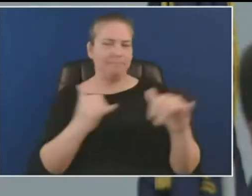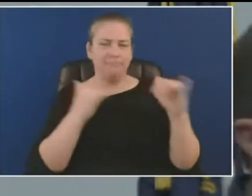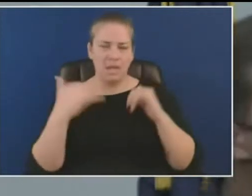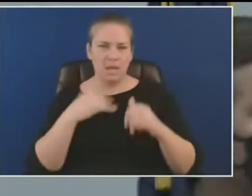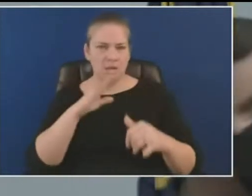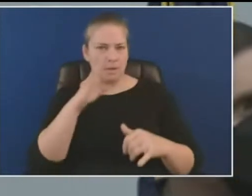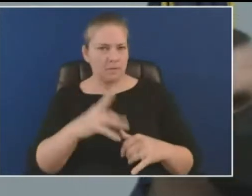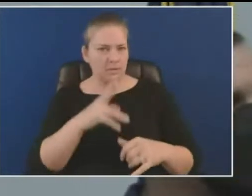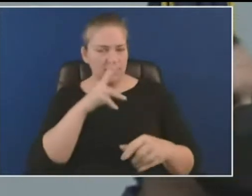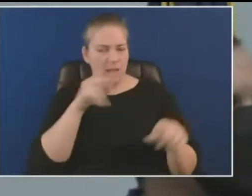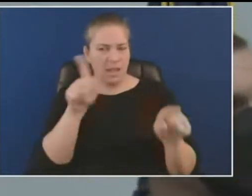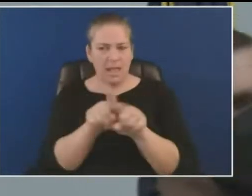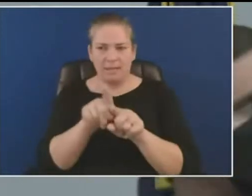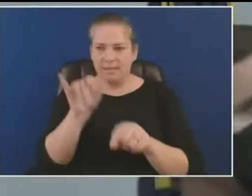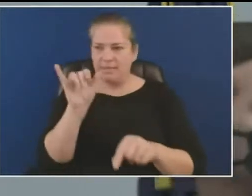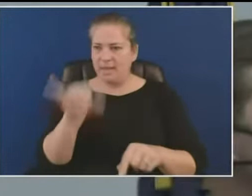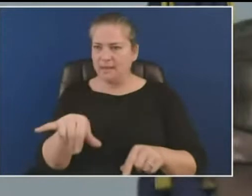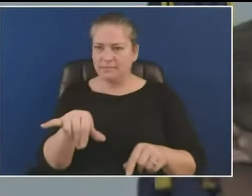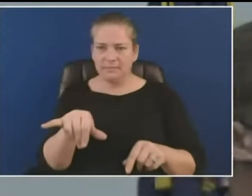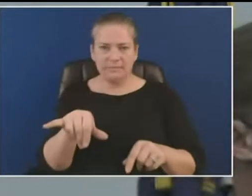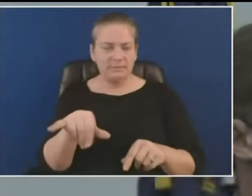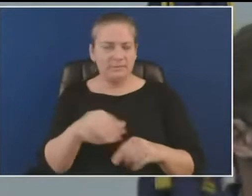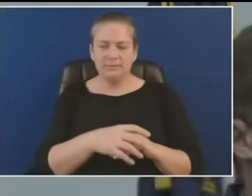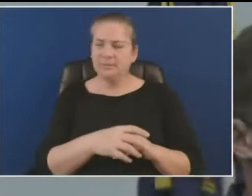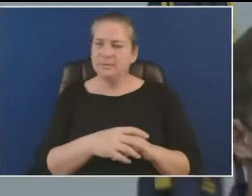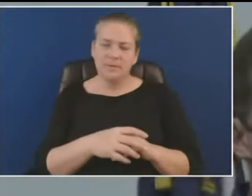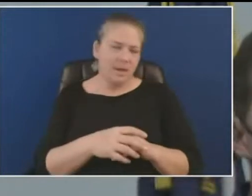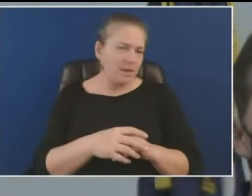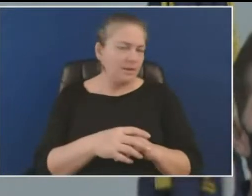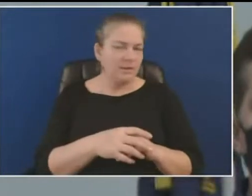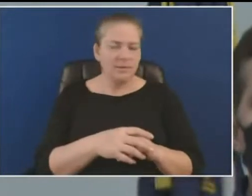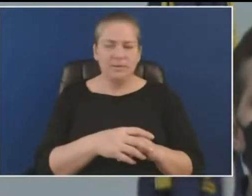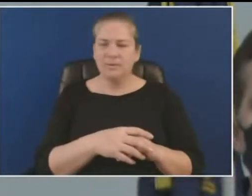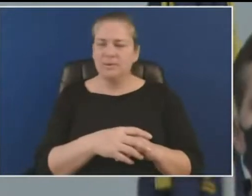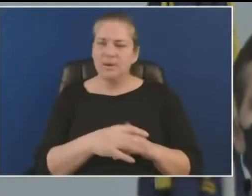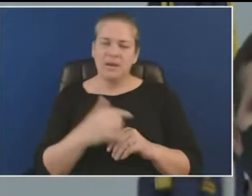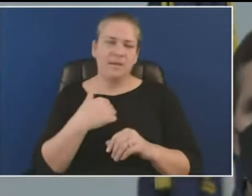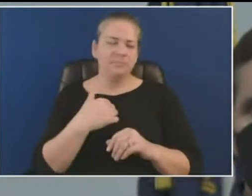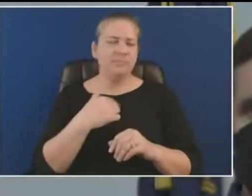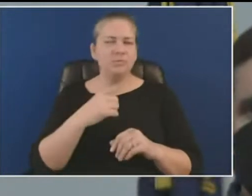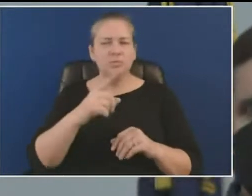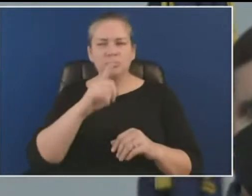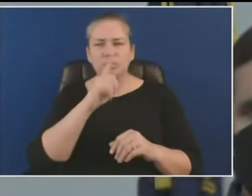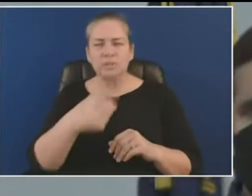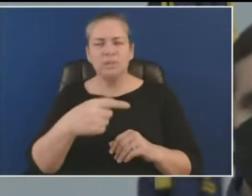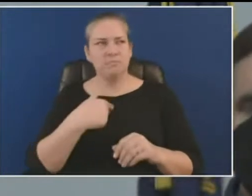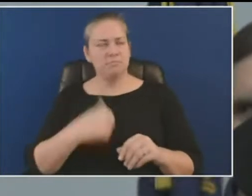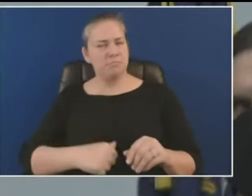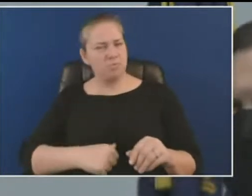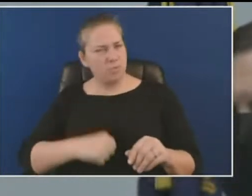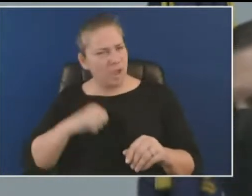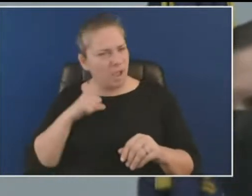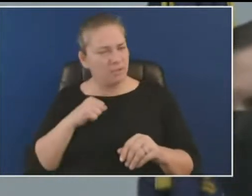And I am so proud of the amazing courageous work that our first responders